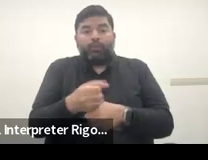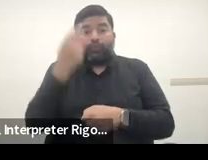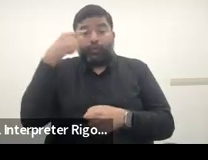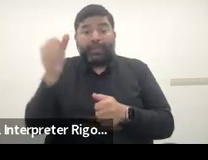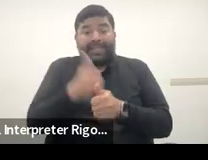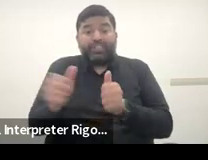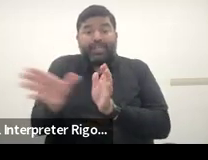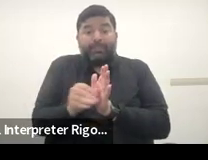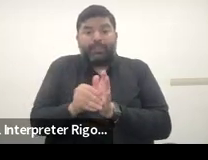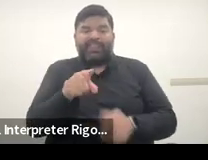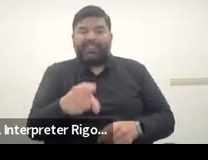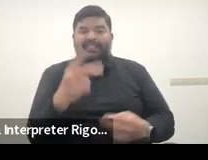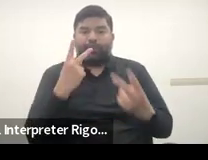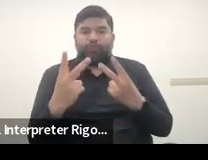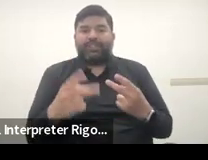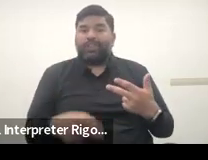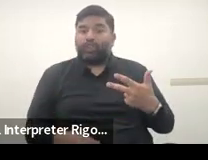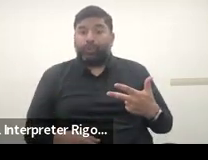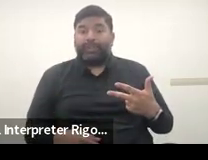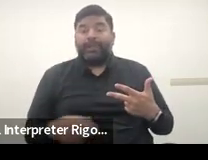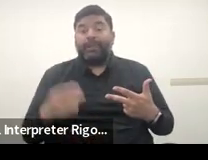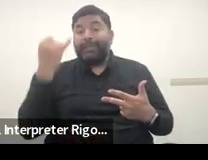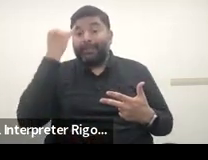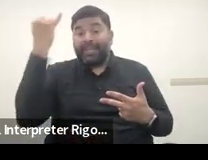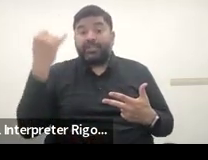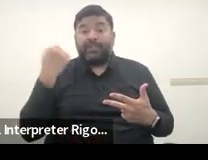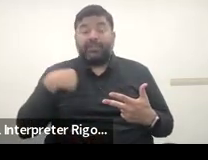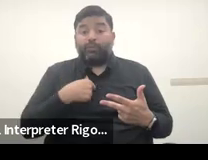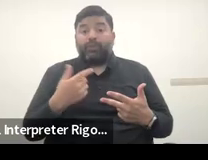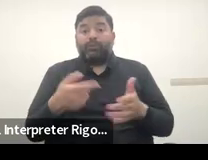be three but you can imagine if we require 10 codes for each inut those codes are probably